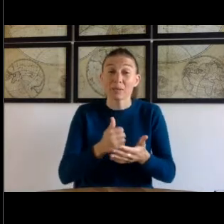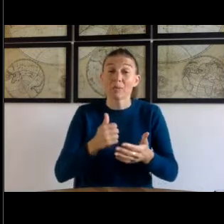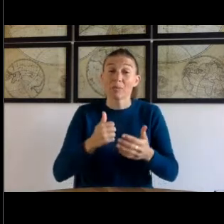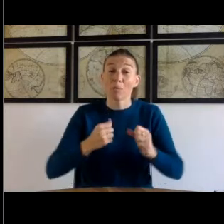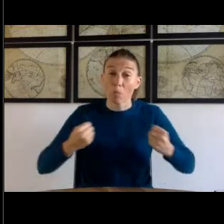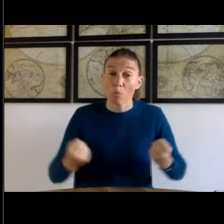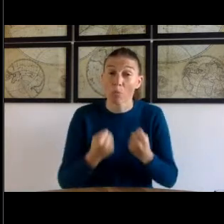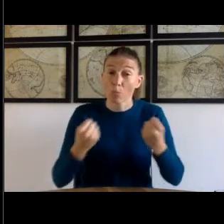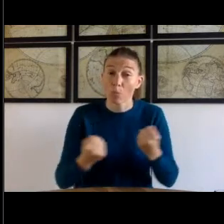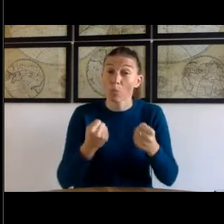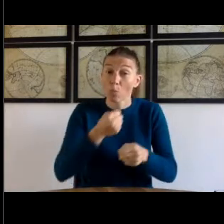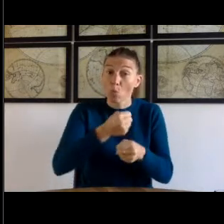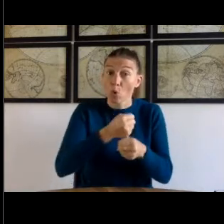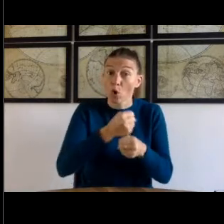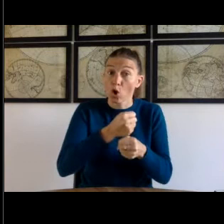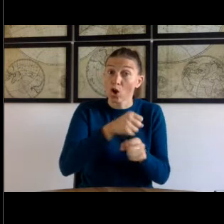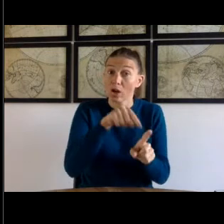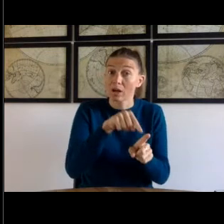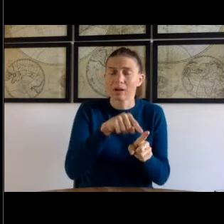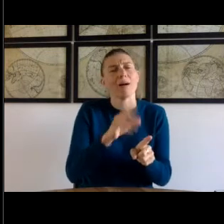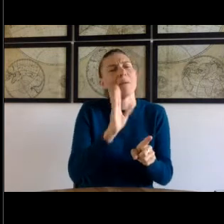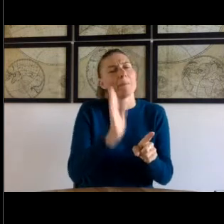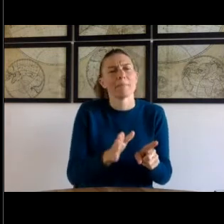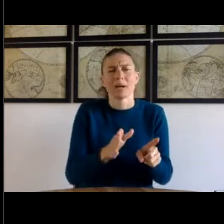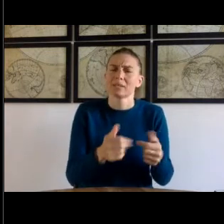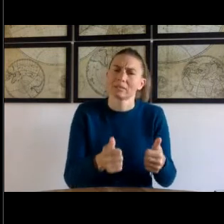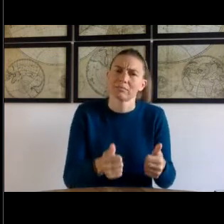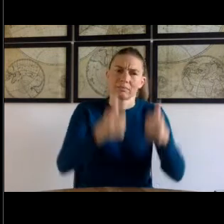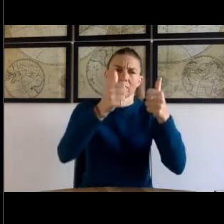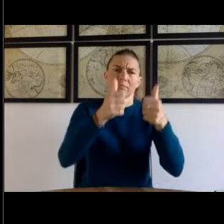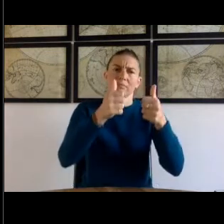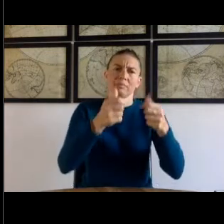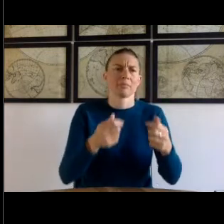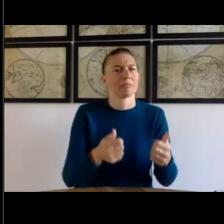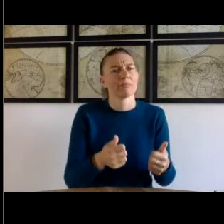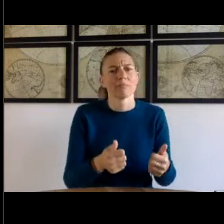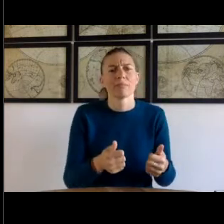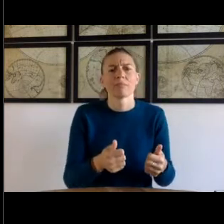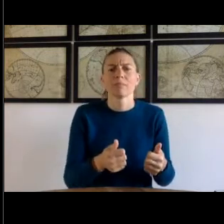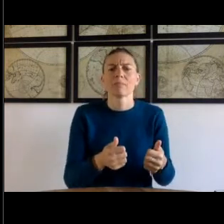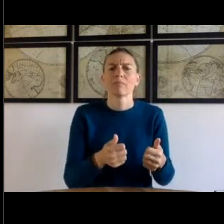in terms of core and internationally recognized principles,